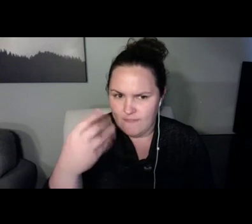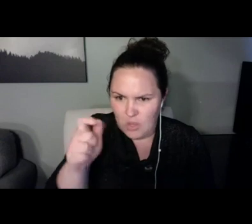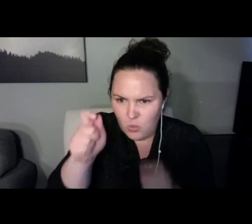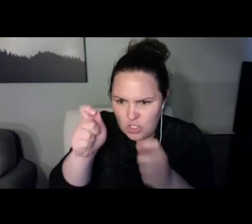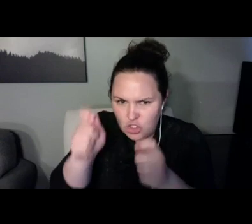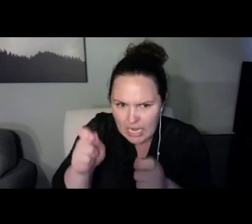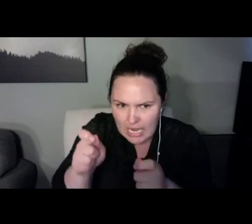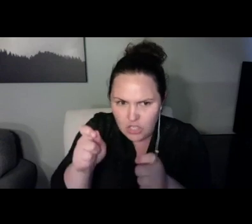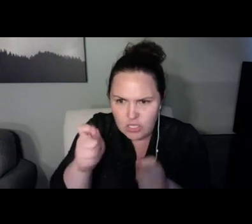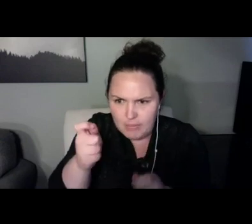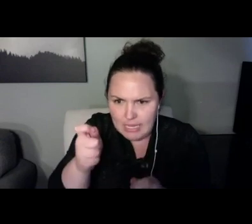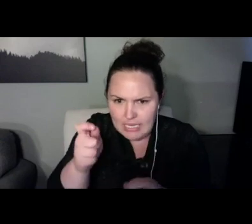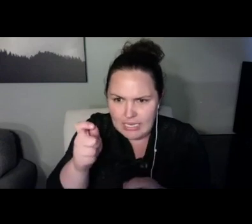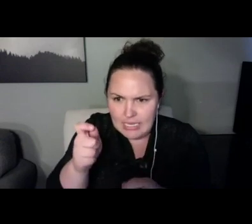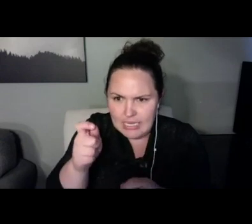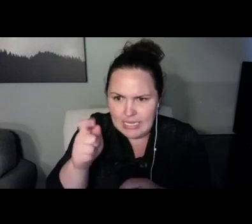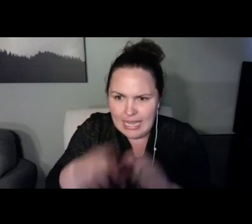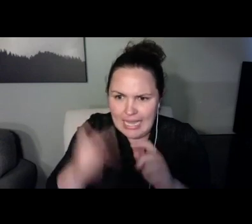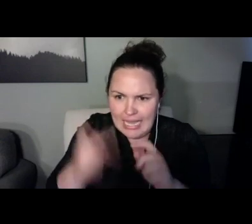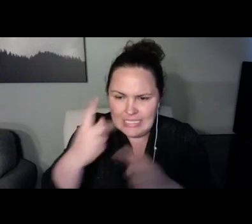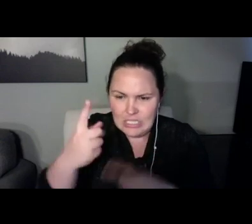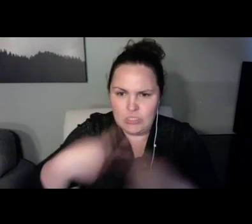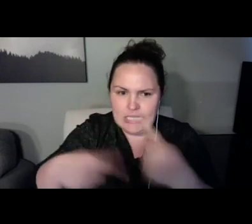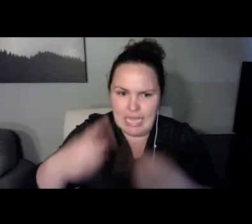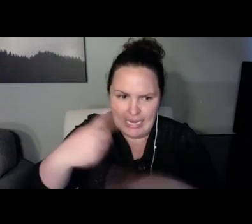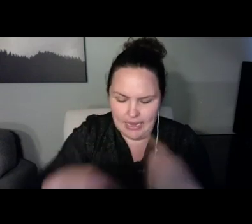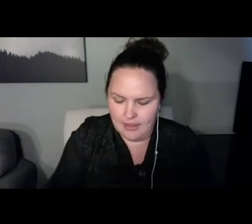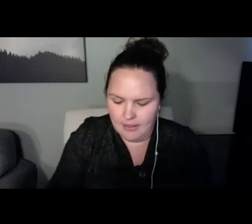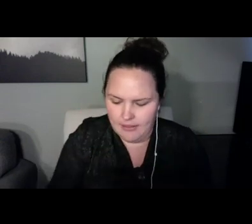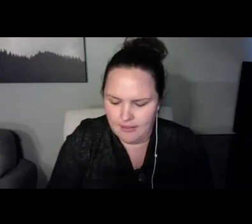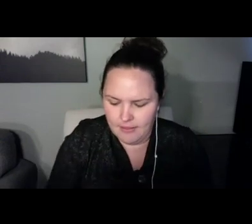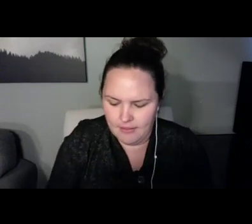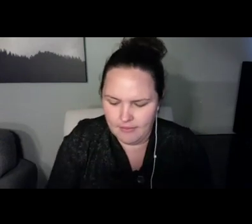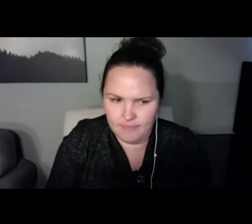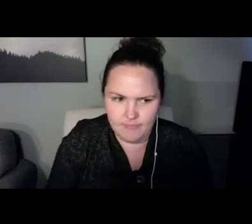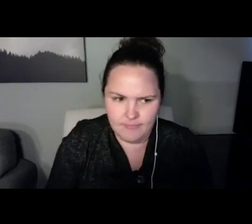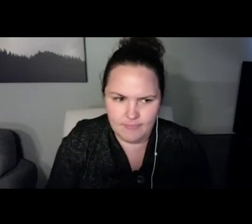We're having a hard time seeing your signing. Thank you.